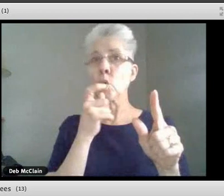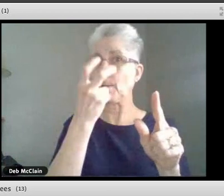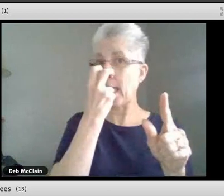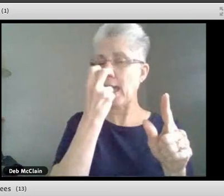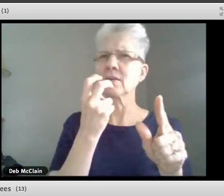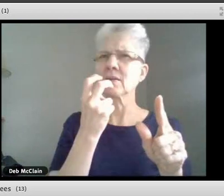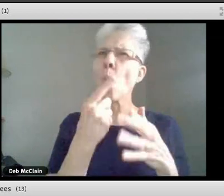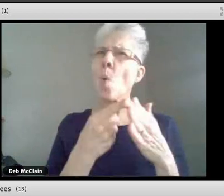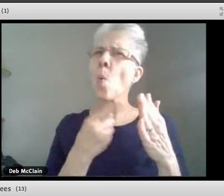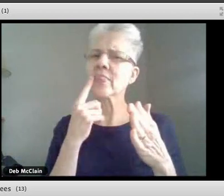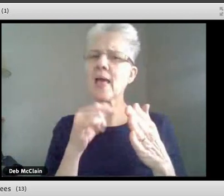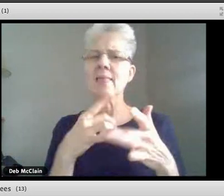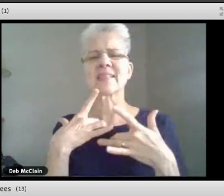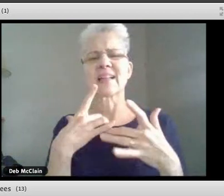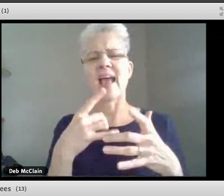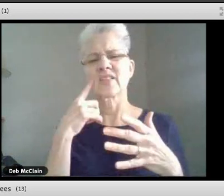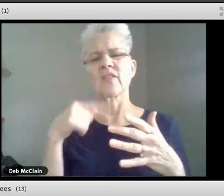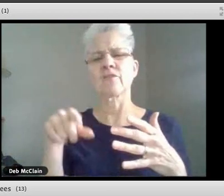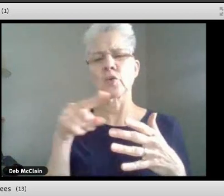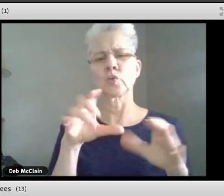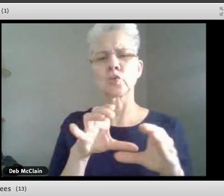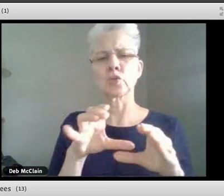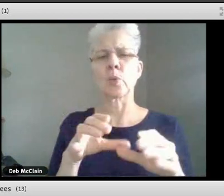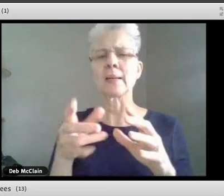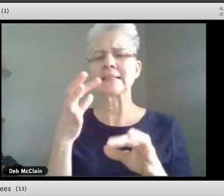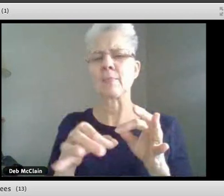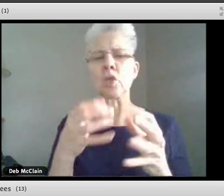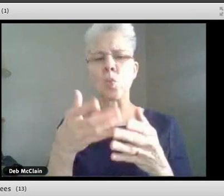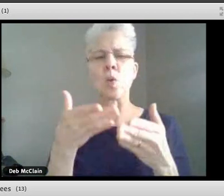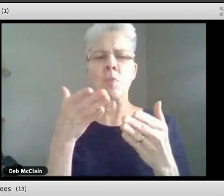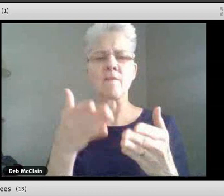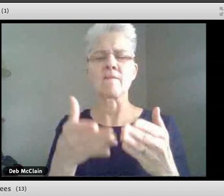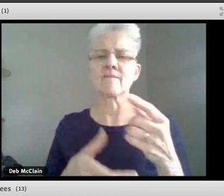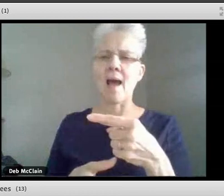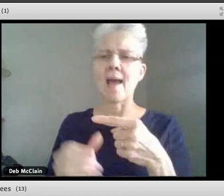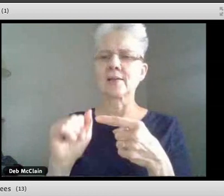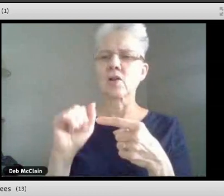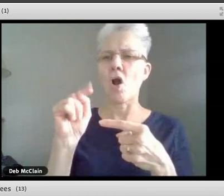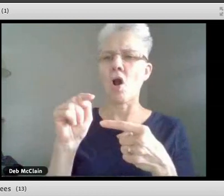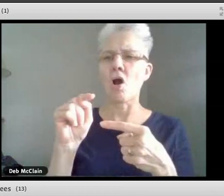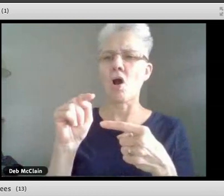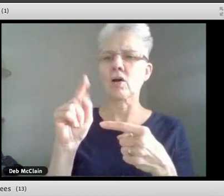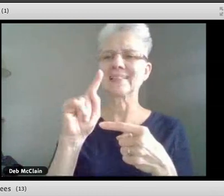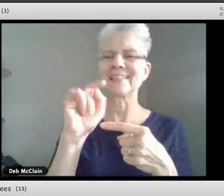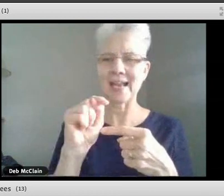You want to provide alt text images so that it describes exactly what's there, so this is a really good example.